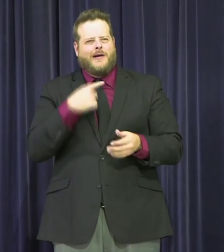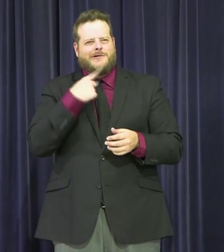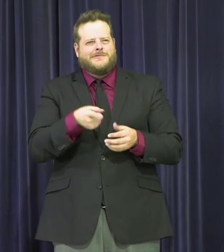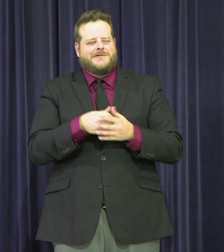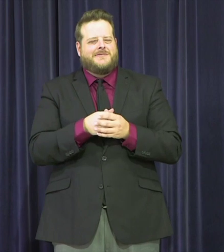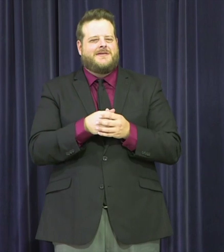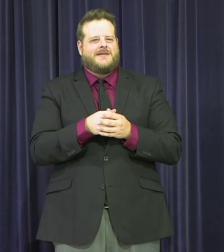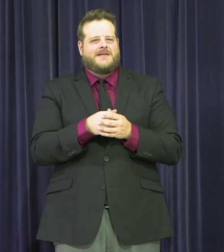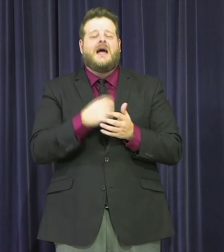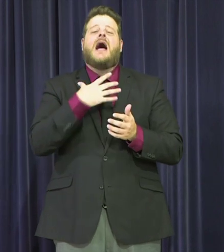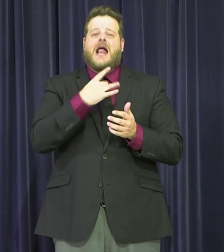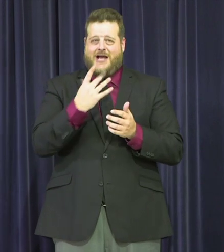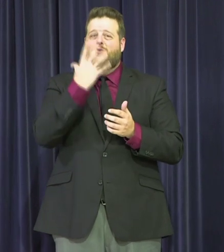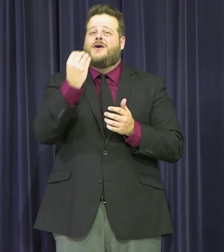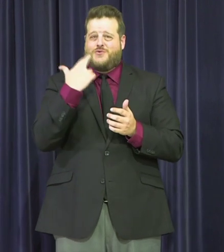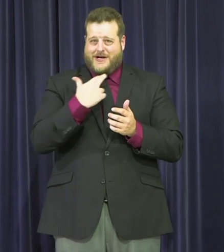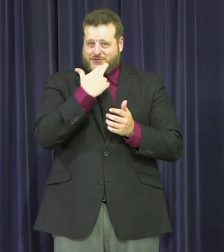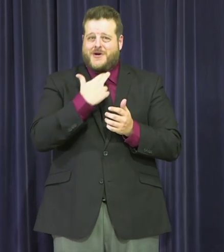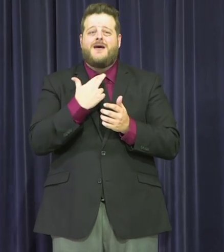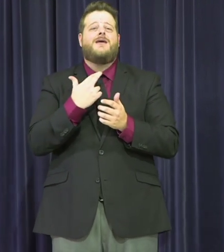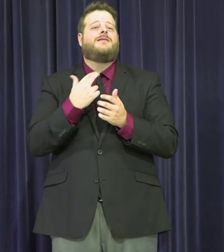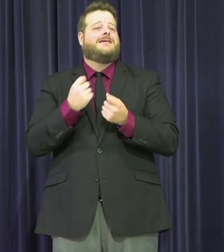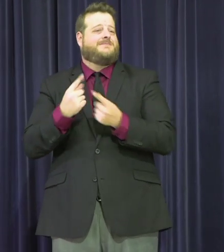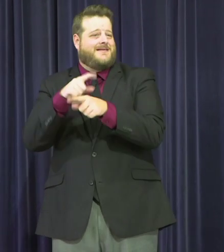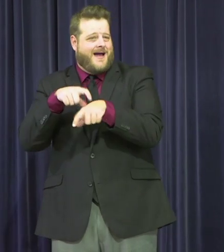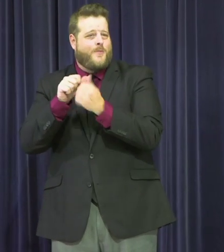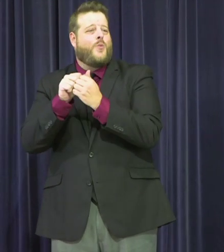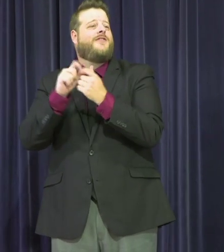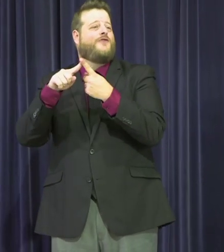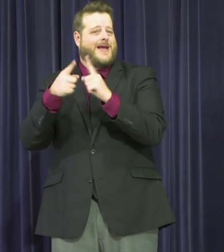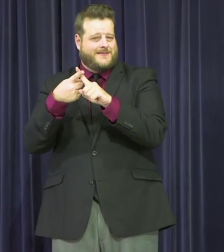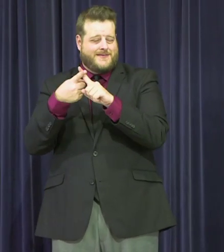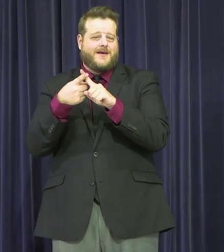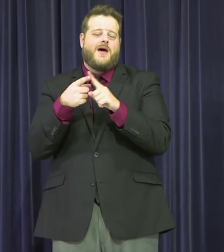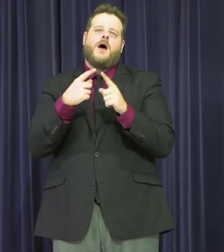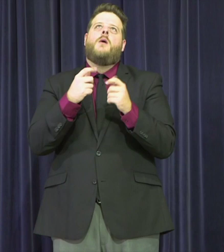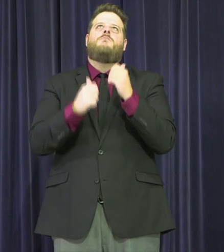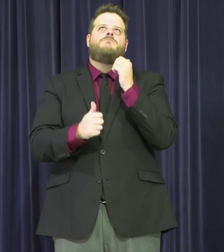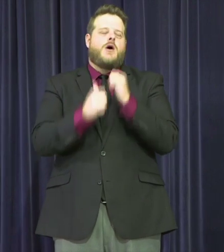I like to go to restaurants and spend time with our friends. Most importantly, I like to be outside.